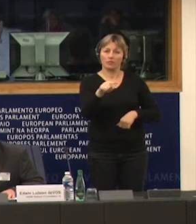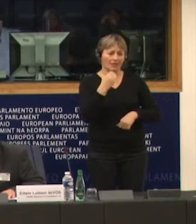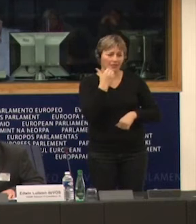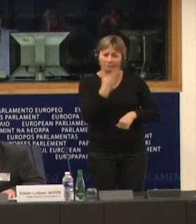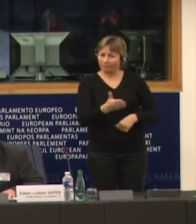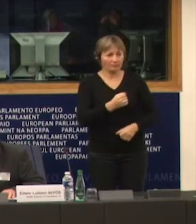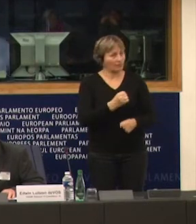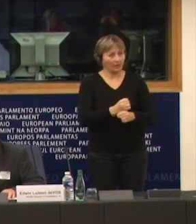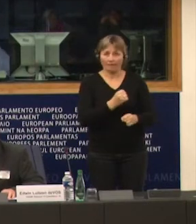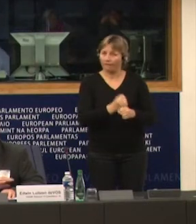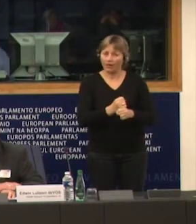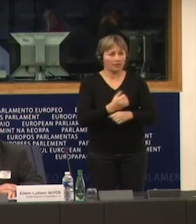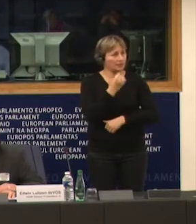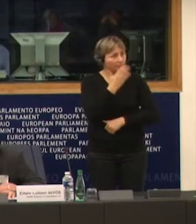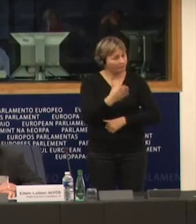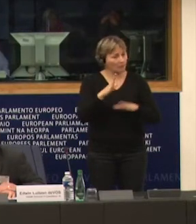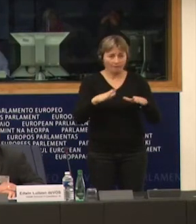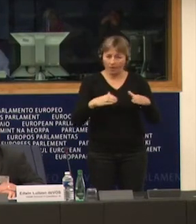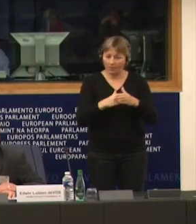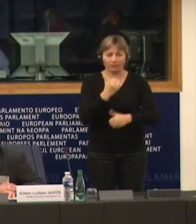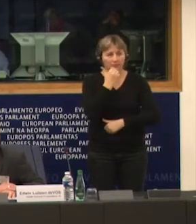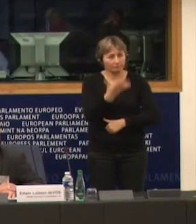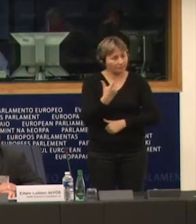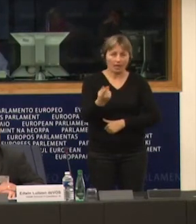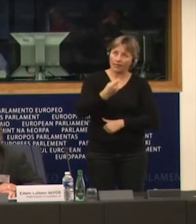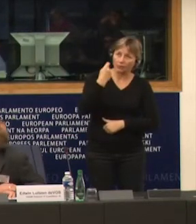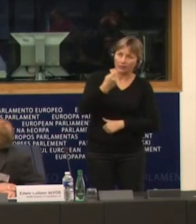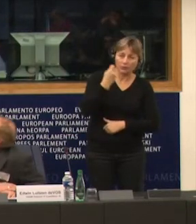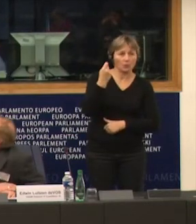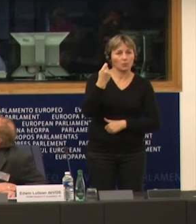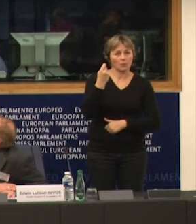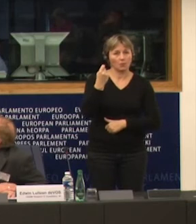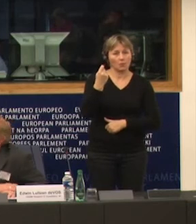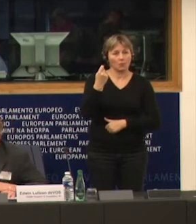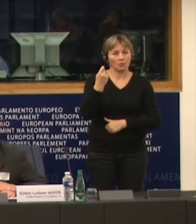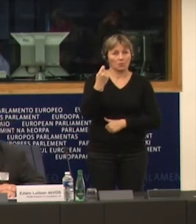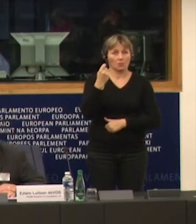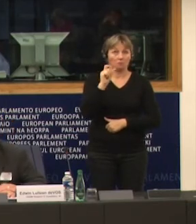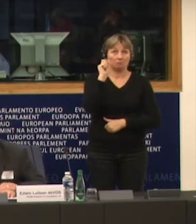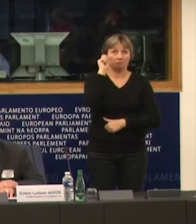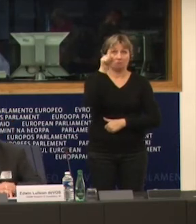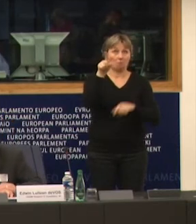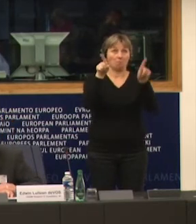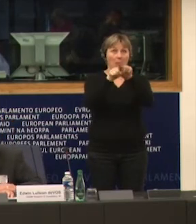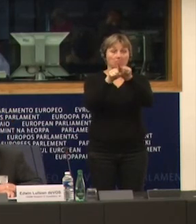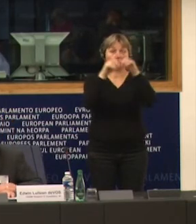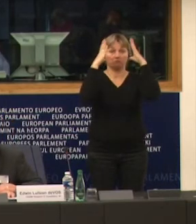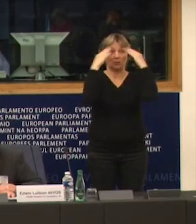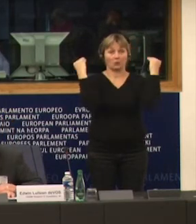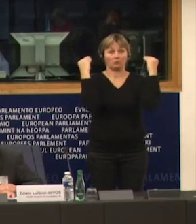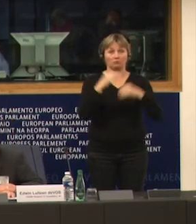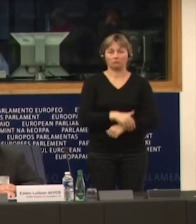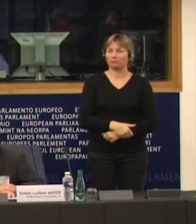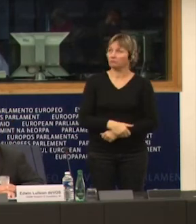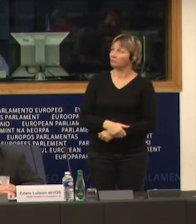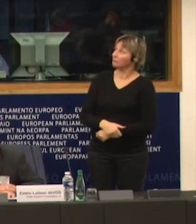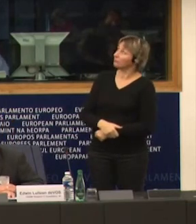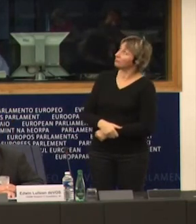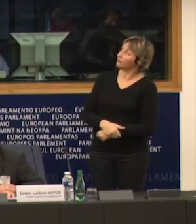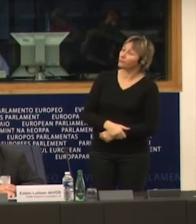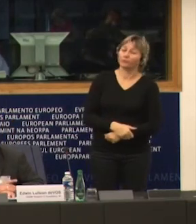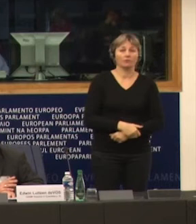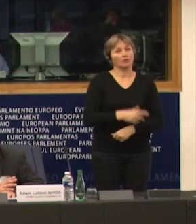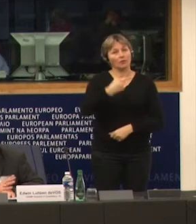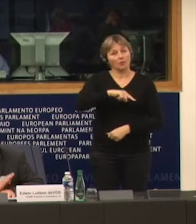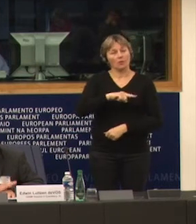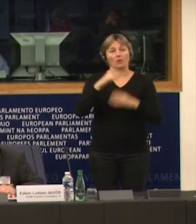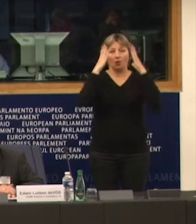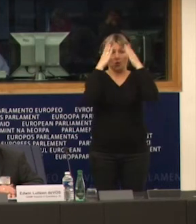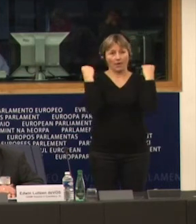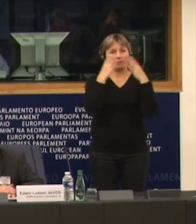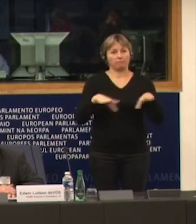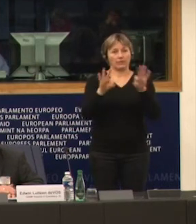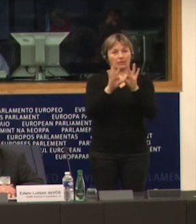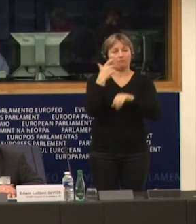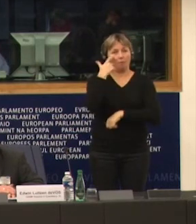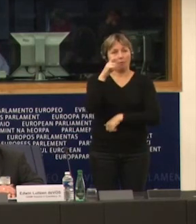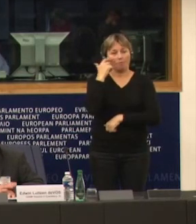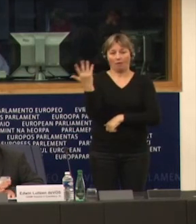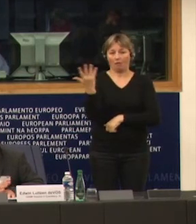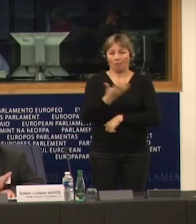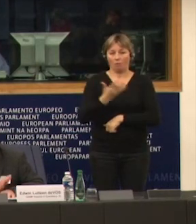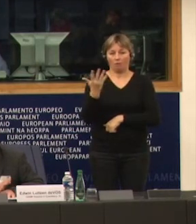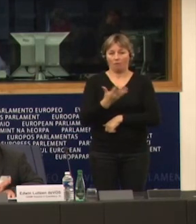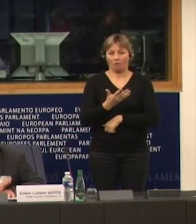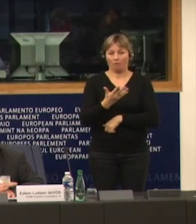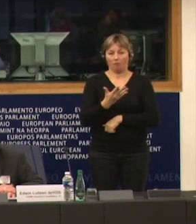What we also find in the Netherlands is the rise in disabilities is mainly on the field of behavioral problems.